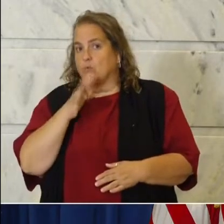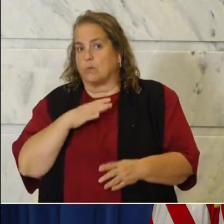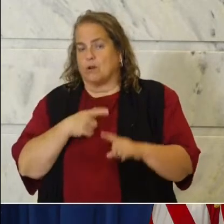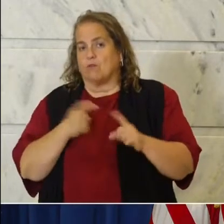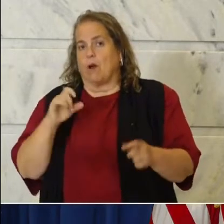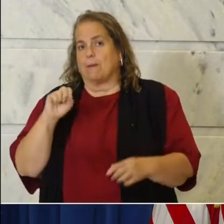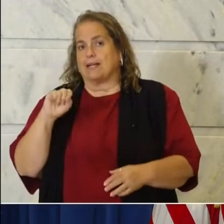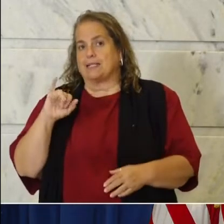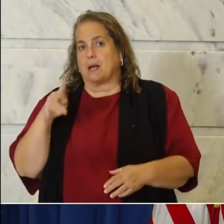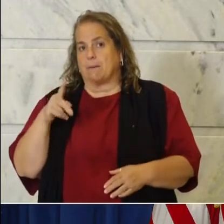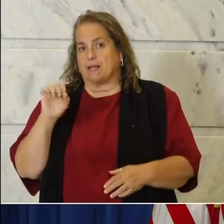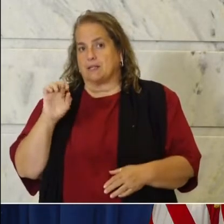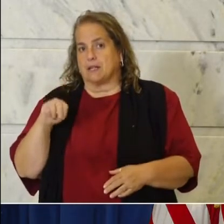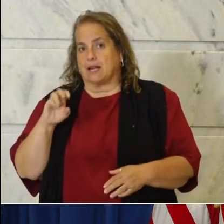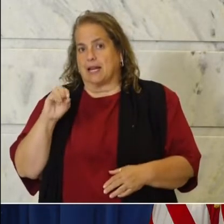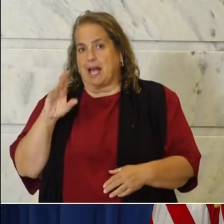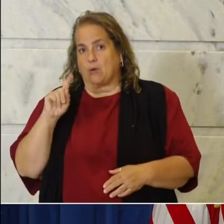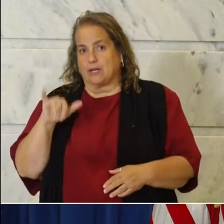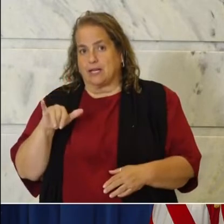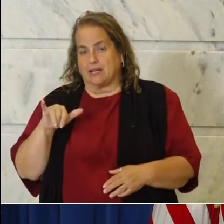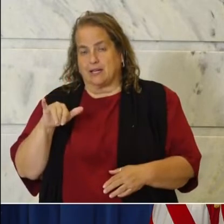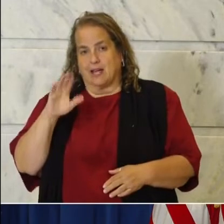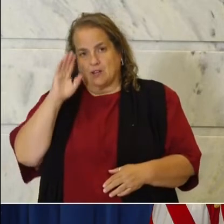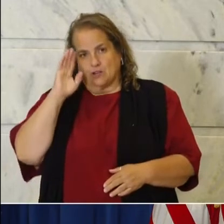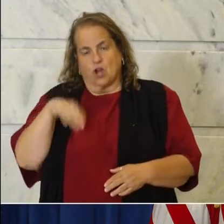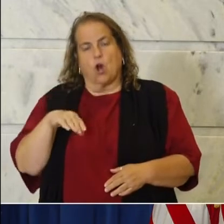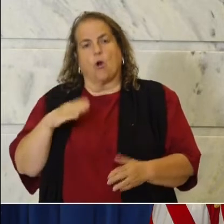County. I know that there's some underlying health conditions in this